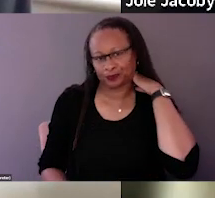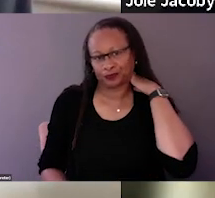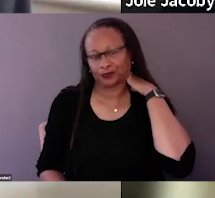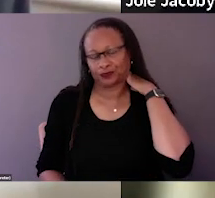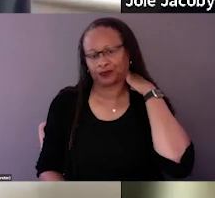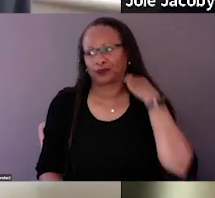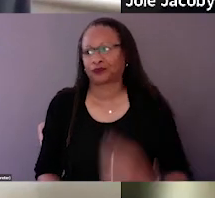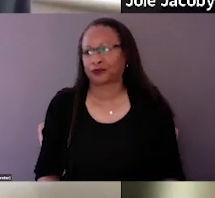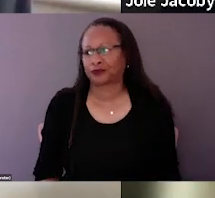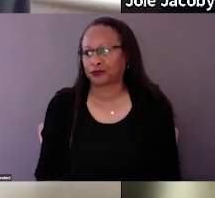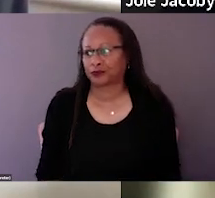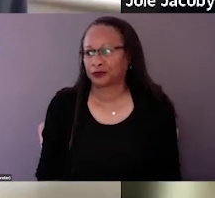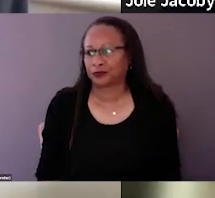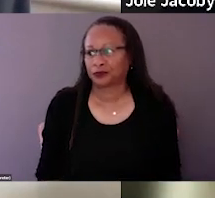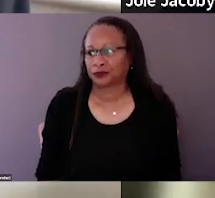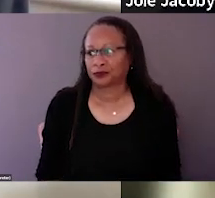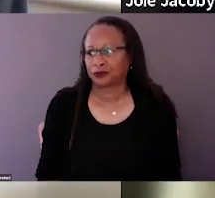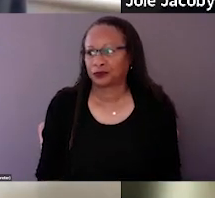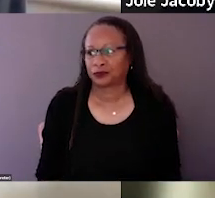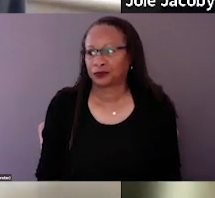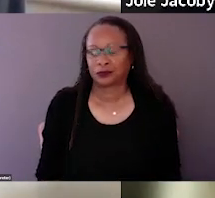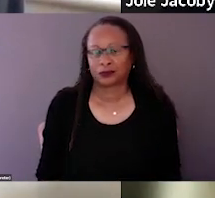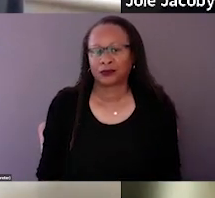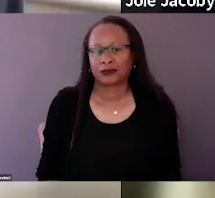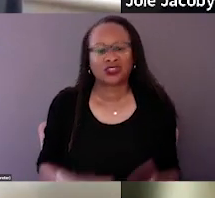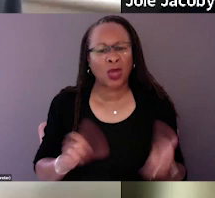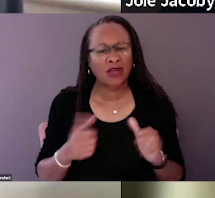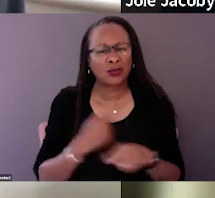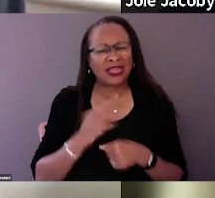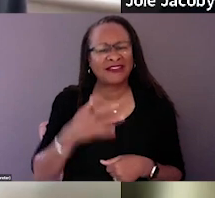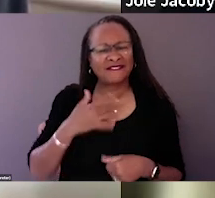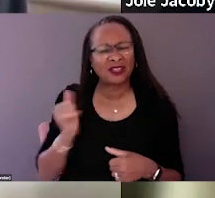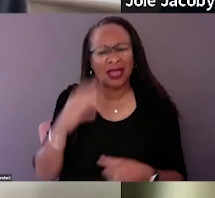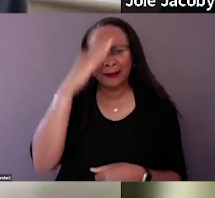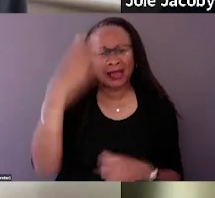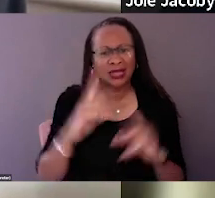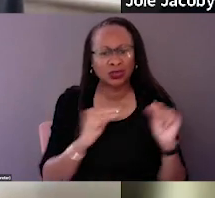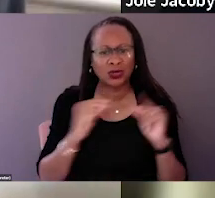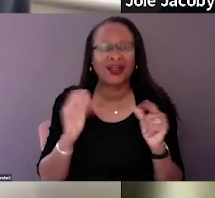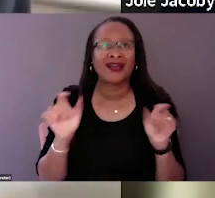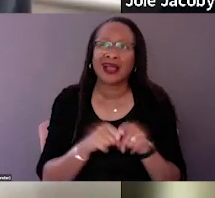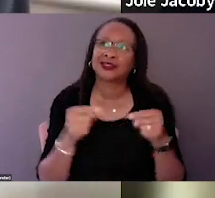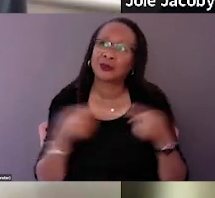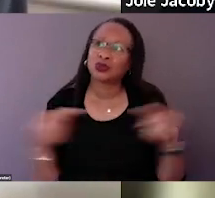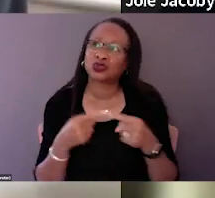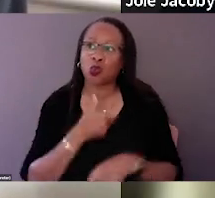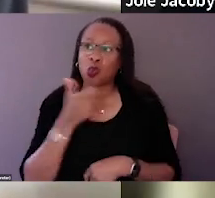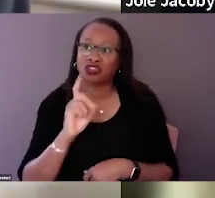visually, how do you make this feel like Black Twitter, as opposed to watching the documentary in an objective way?